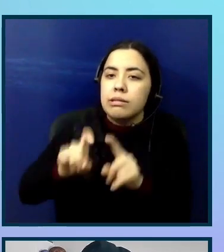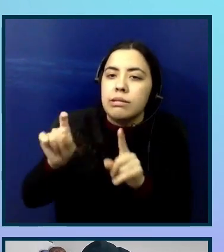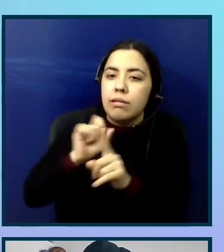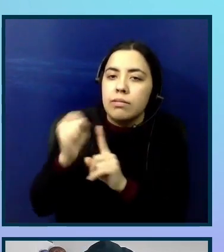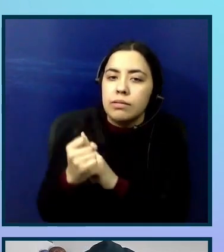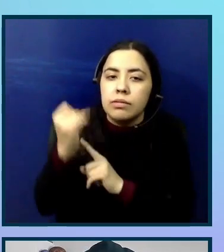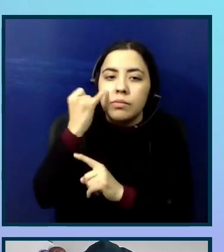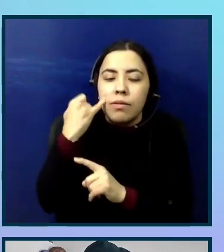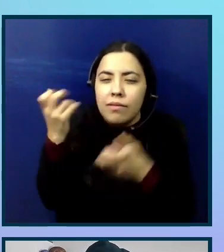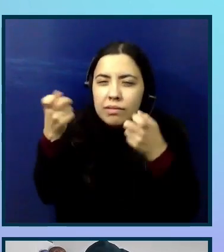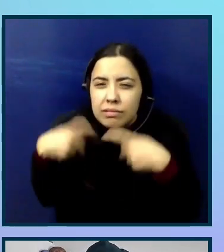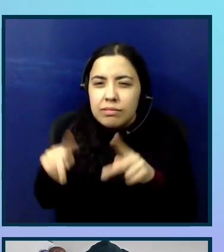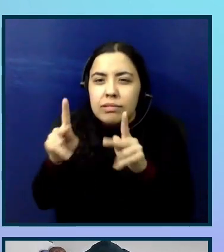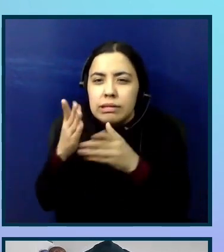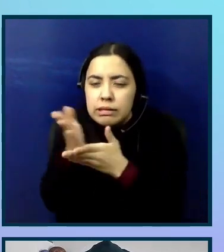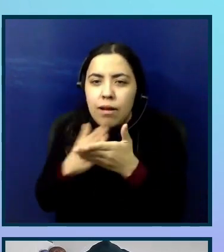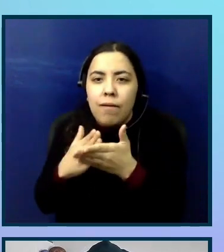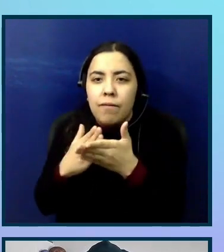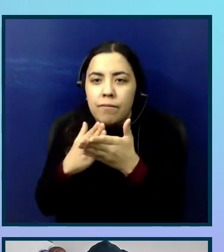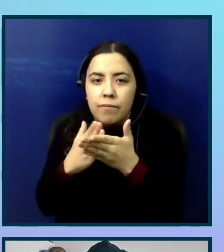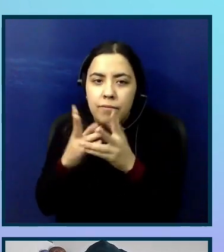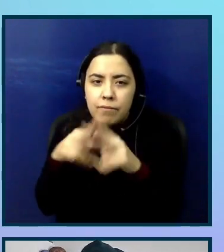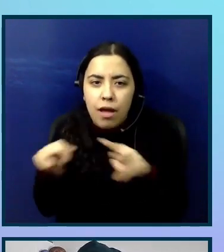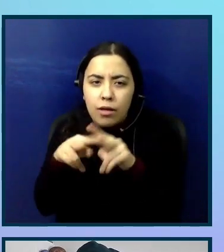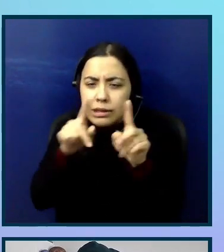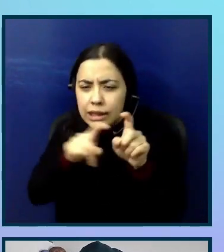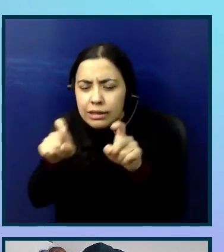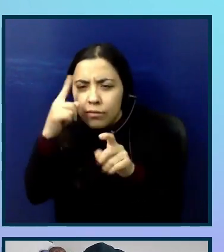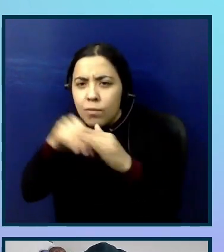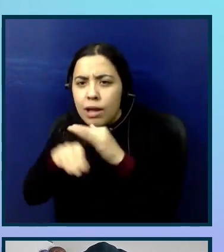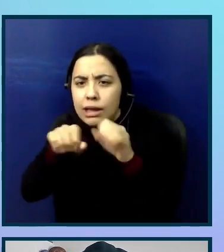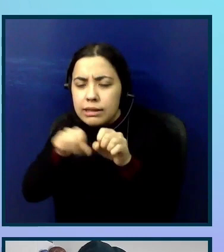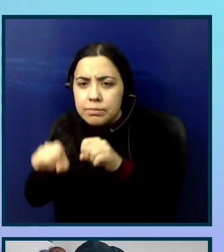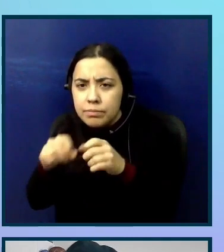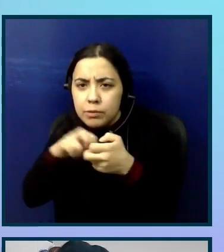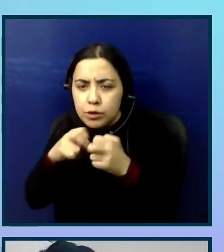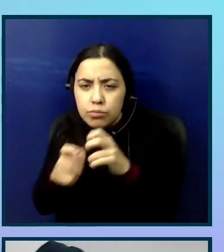in there to test for accessibility issues as you go. So now, let's take this scenario here.